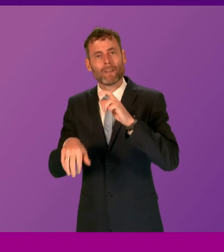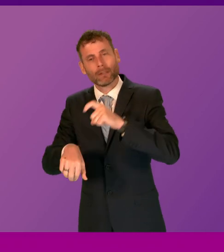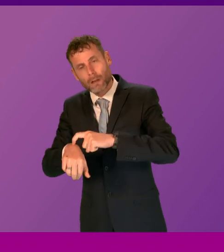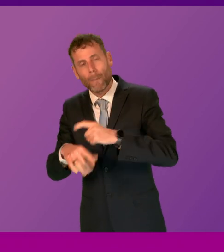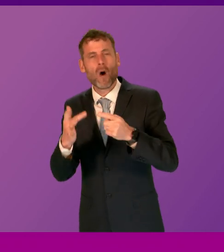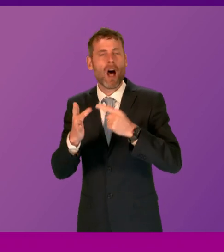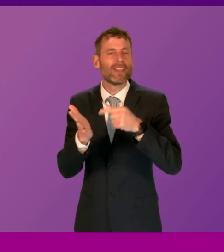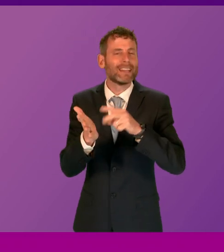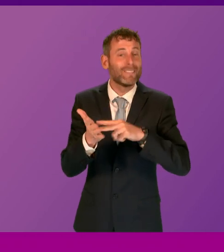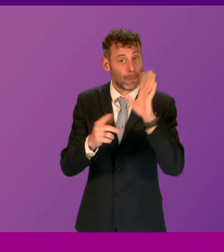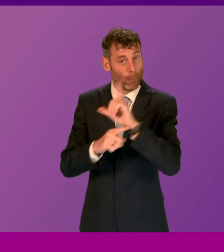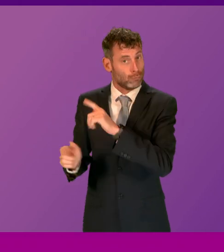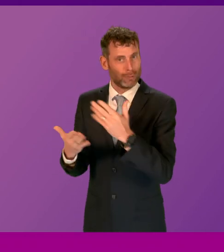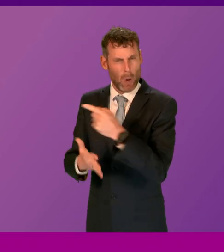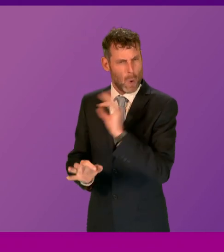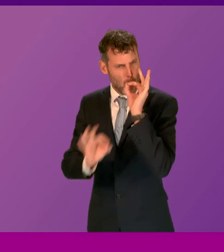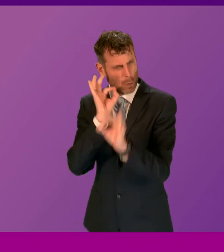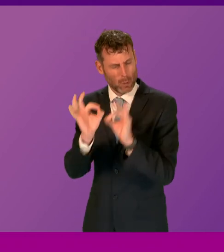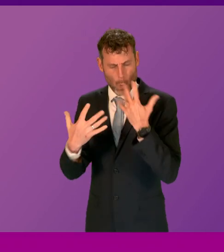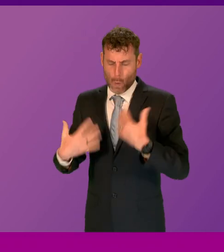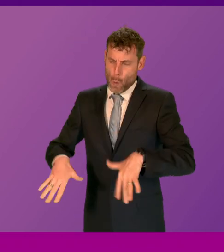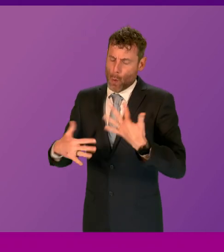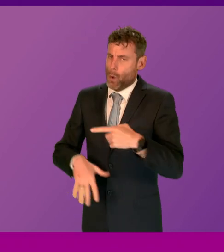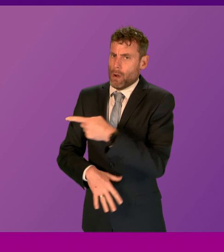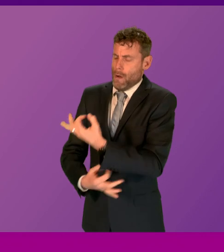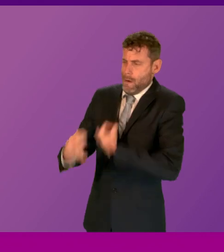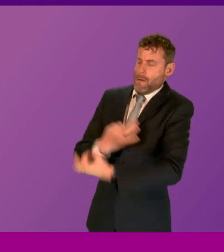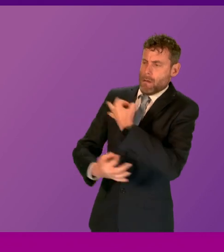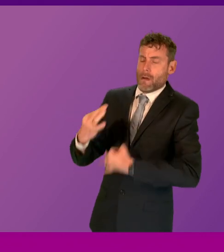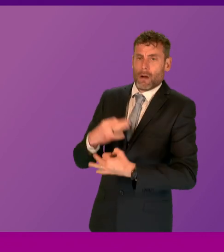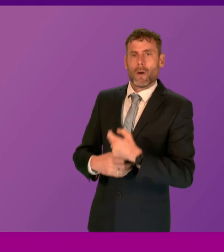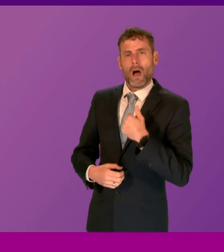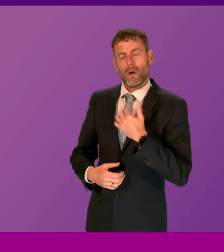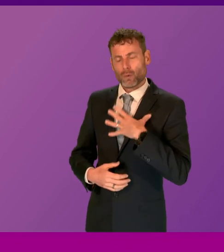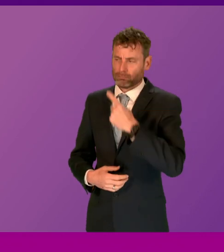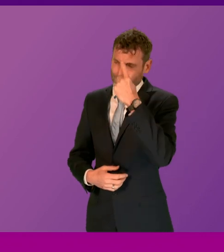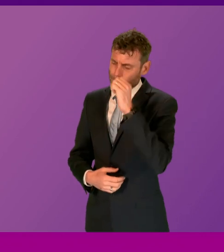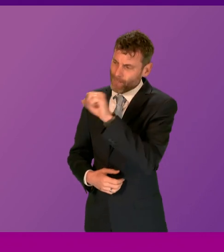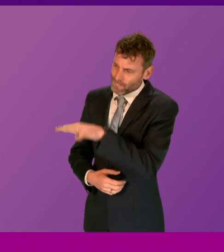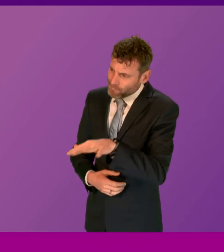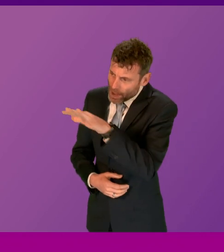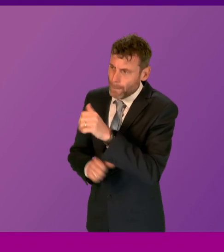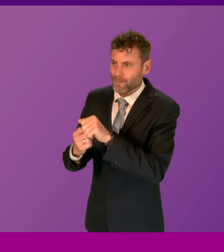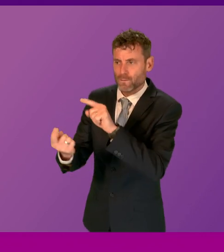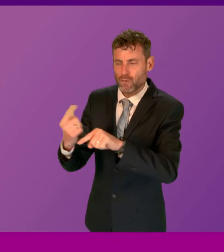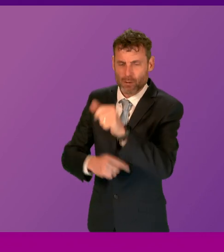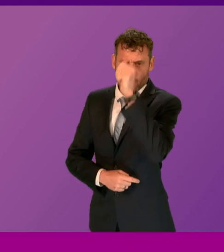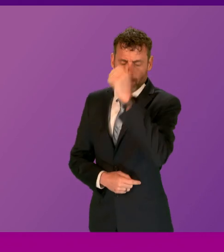My thoughts are with his family, his many friends and his colleagues, for whom it will undoubtedly be a very sad time.